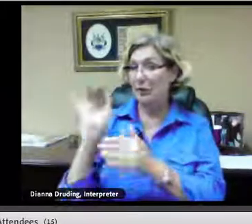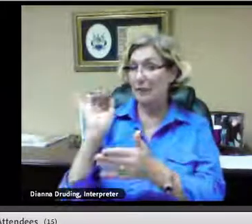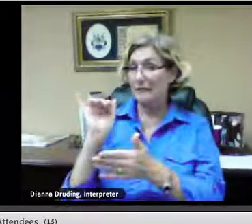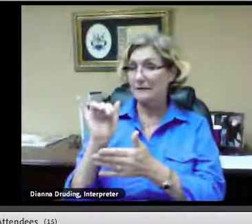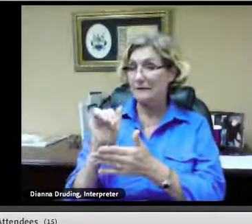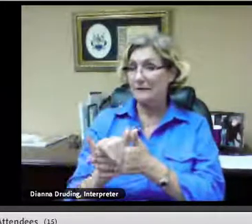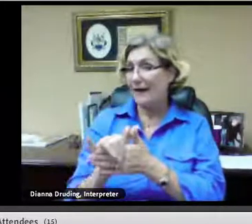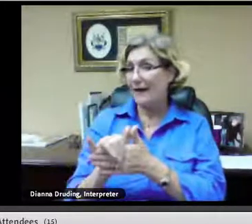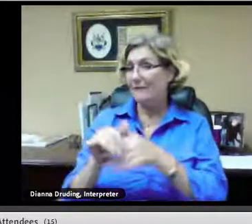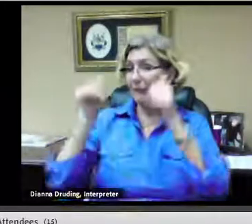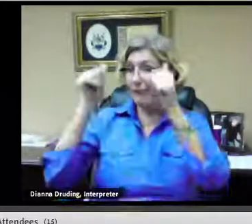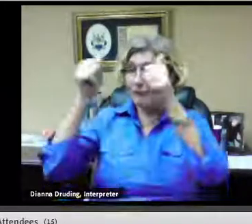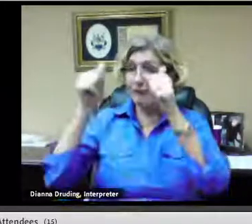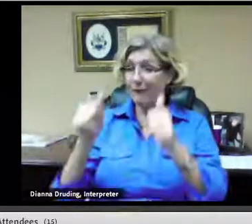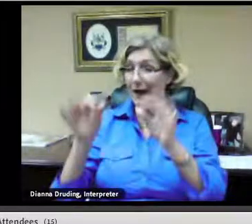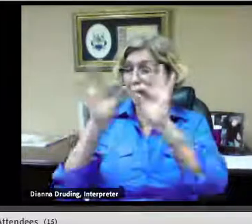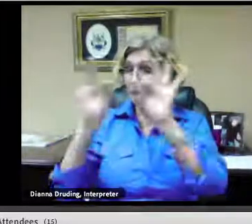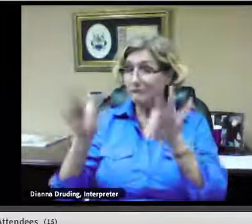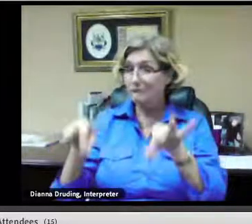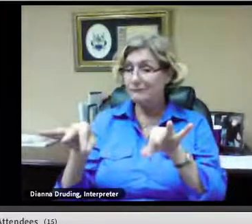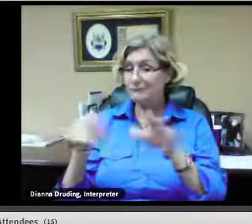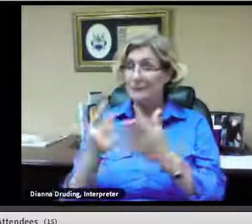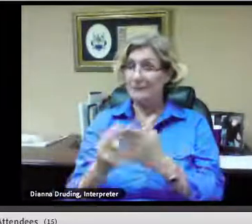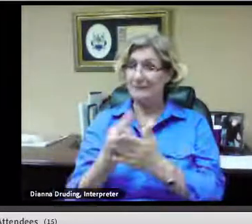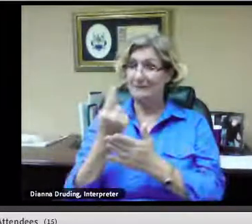to someone who can't read?